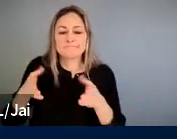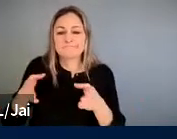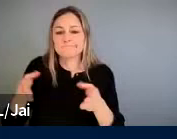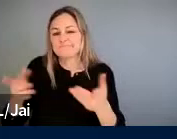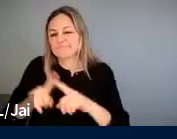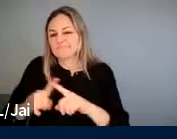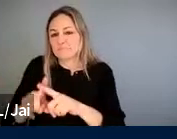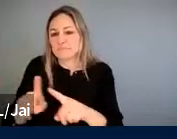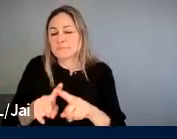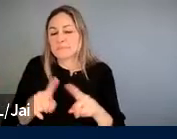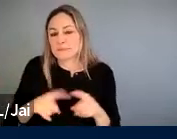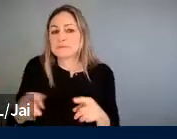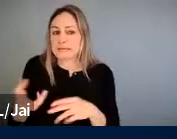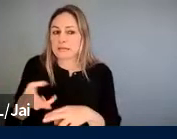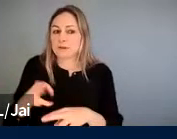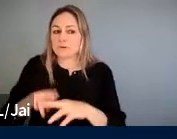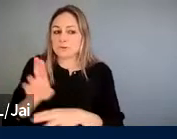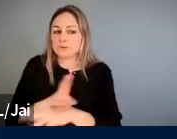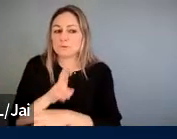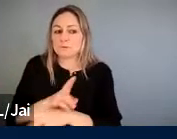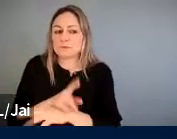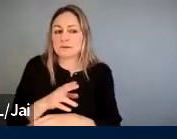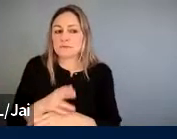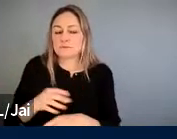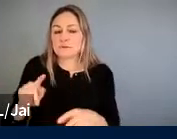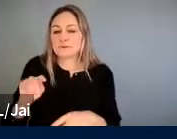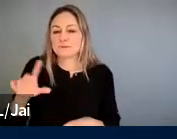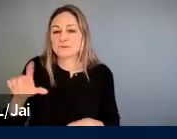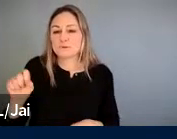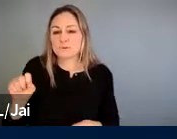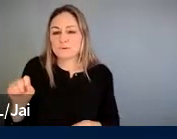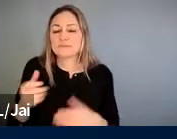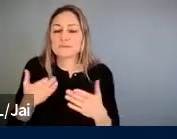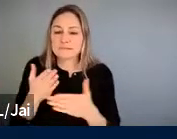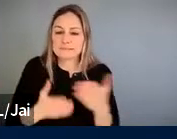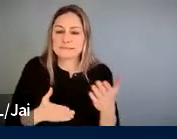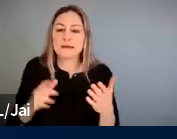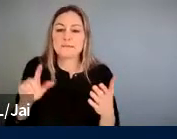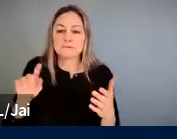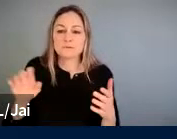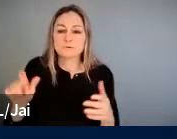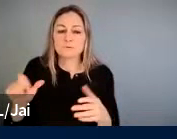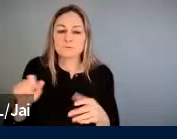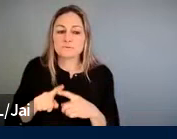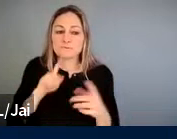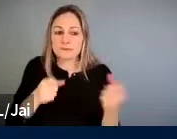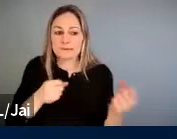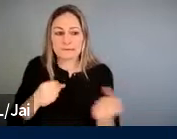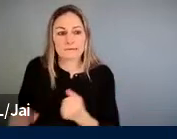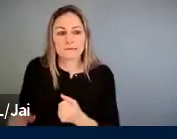increased use of these tools. And some of these tools heavily rely on biometrics that are unique